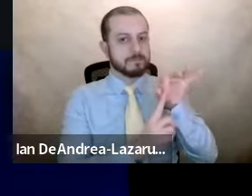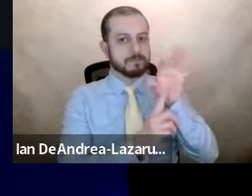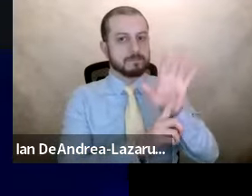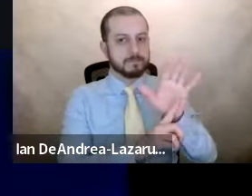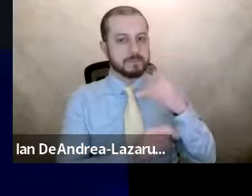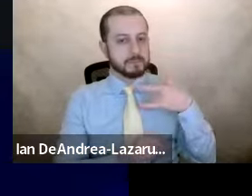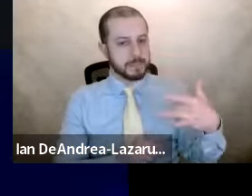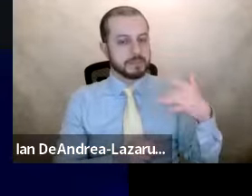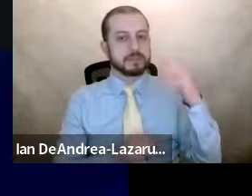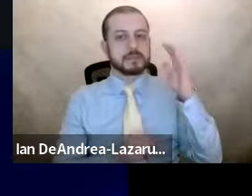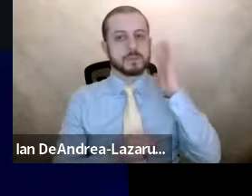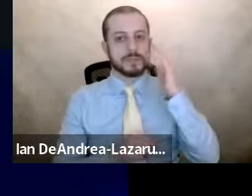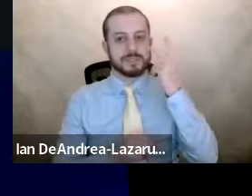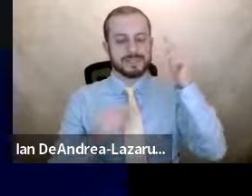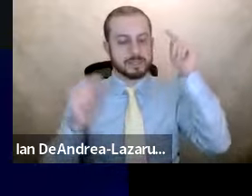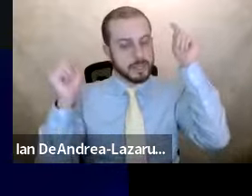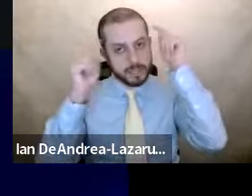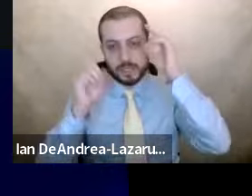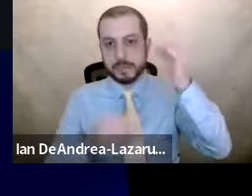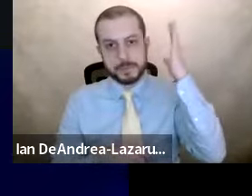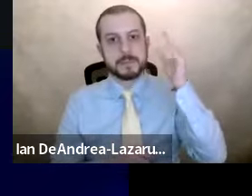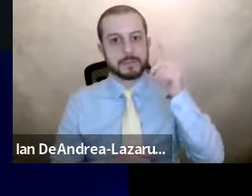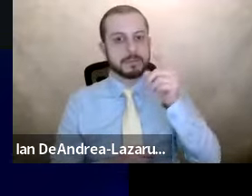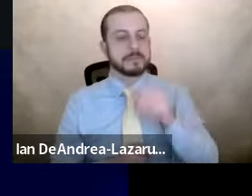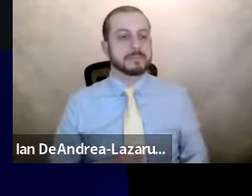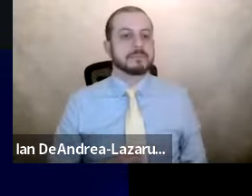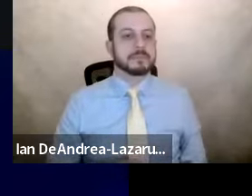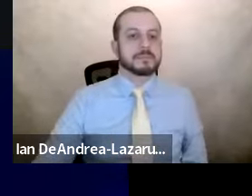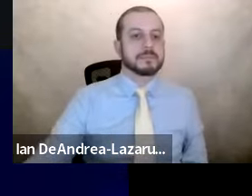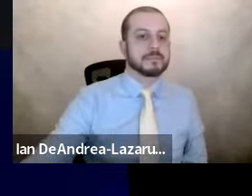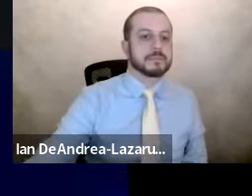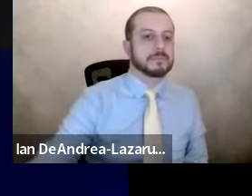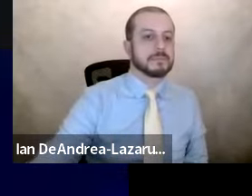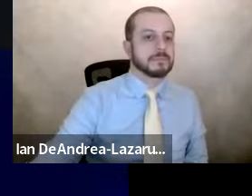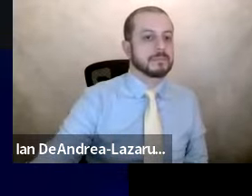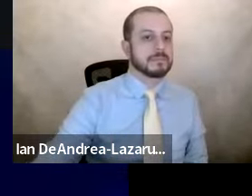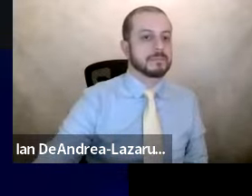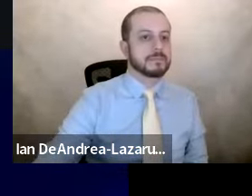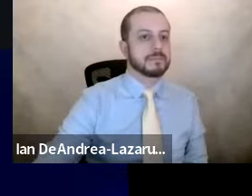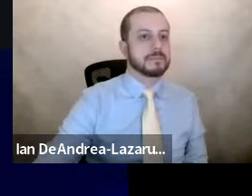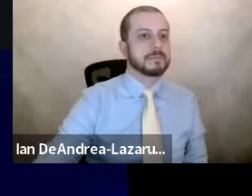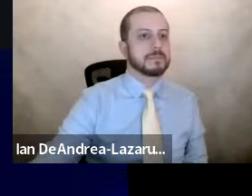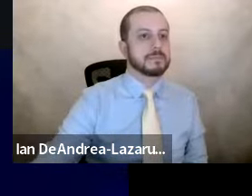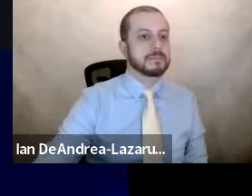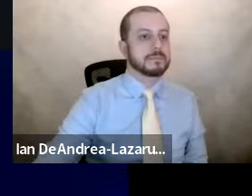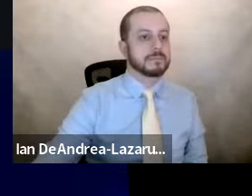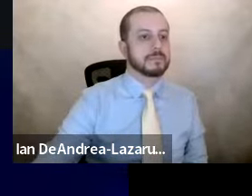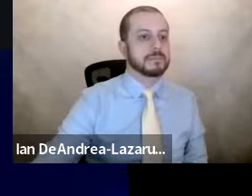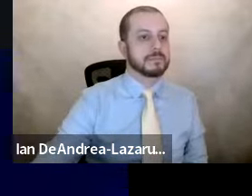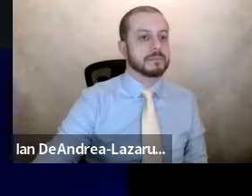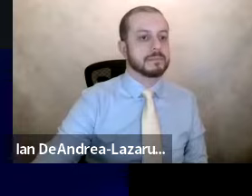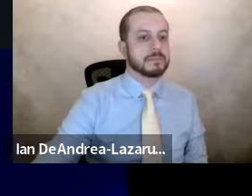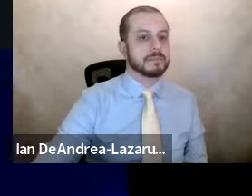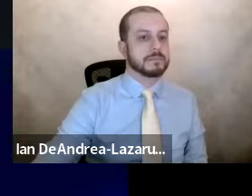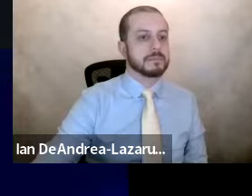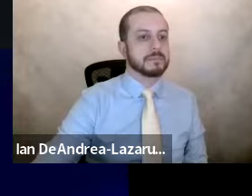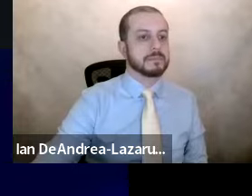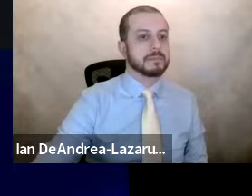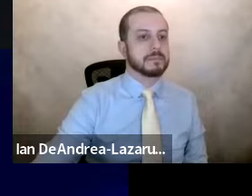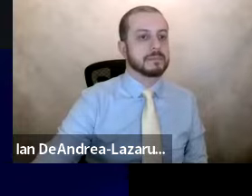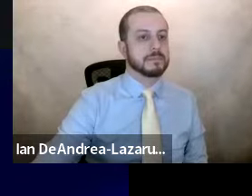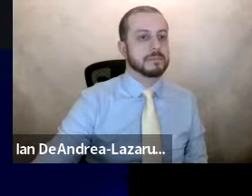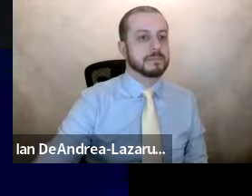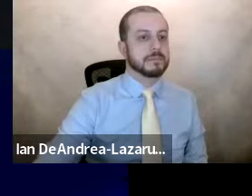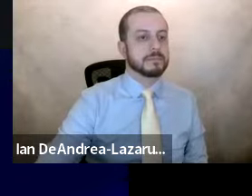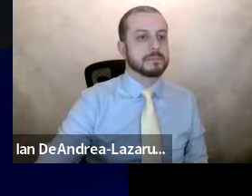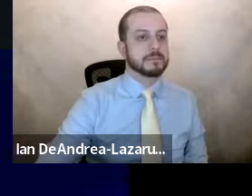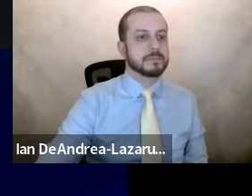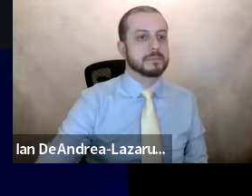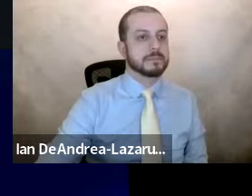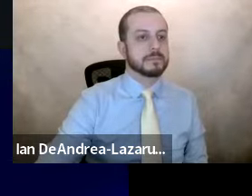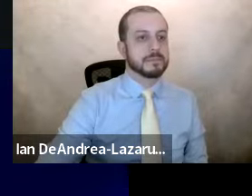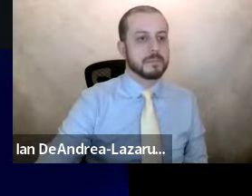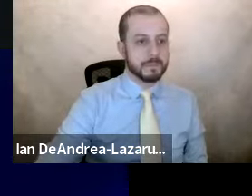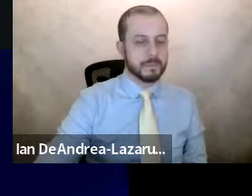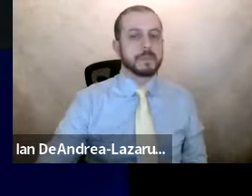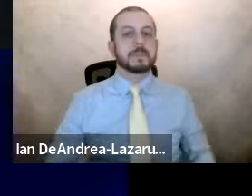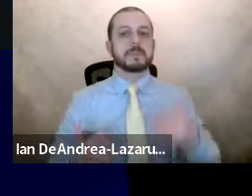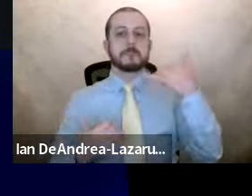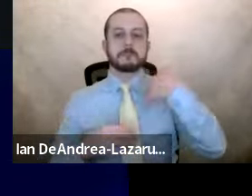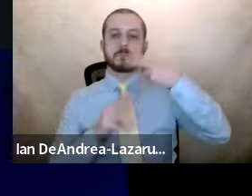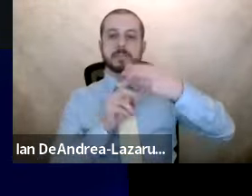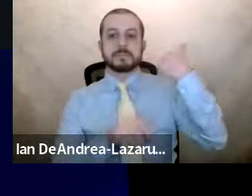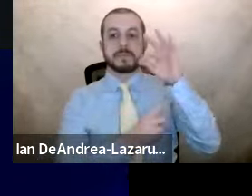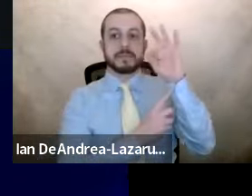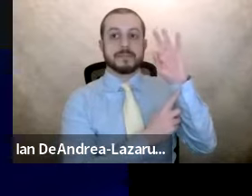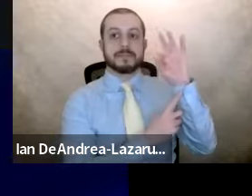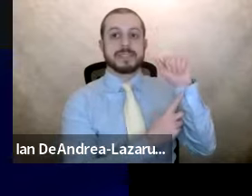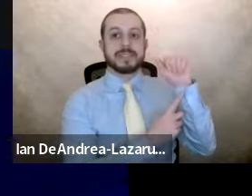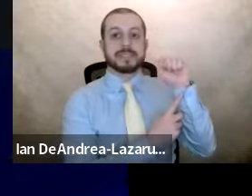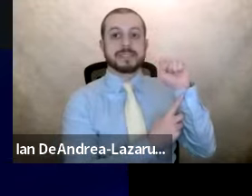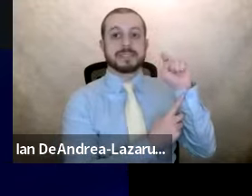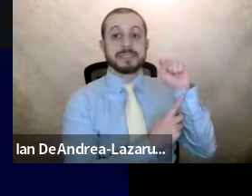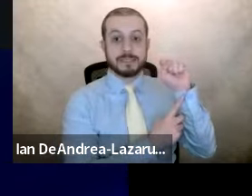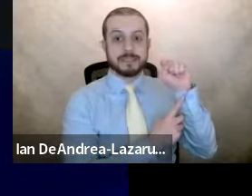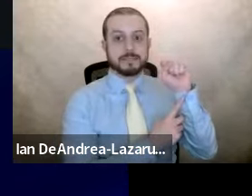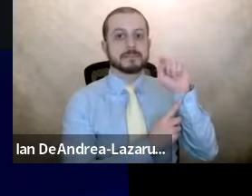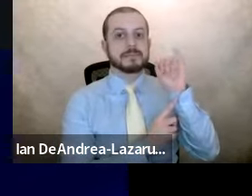I want to go back to hemorrhage stroke for just a moment. I want to add that often you'll see people saying they're having the worst headache of their life or they're really, really dizzy out of no where. They may feel nauseous and they may even vomit.